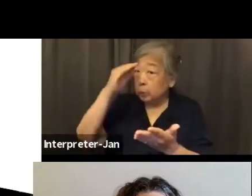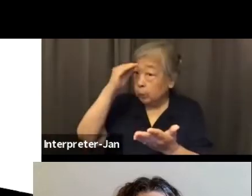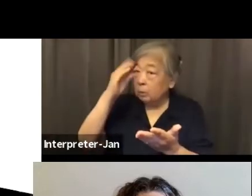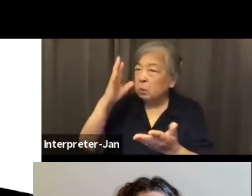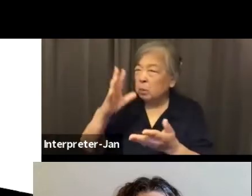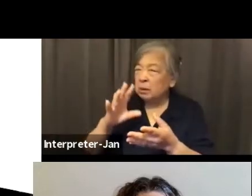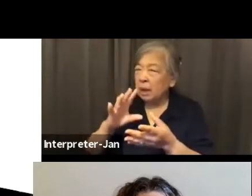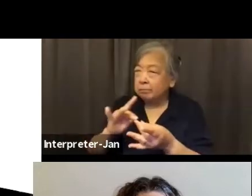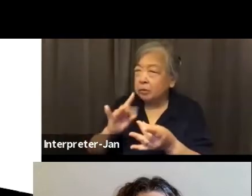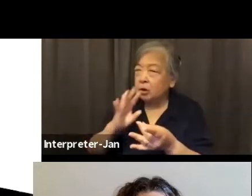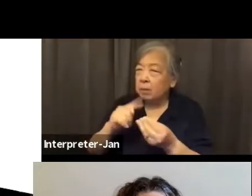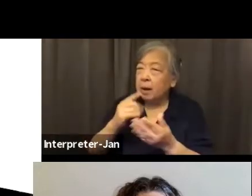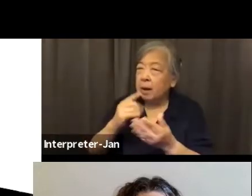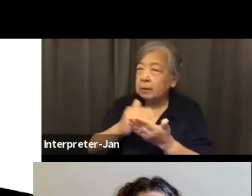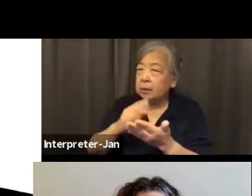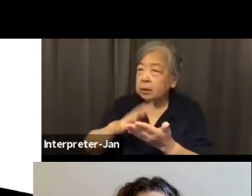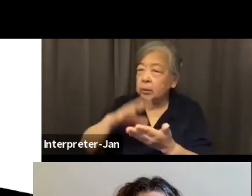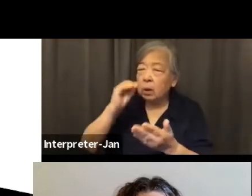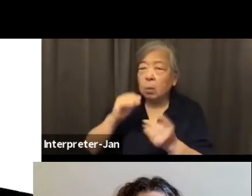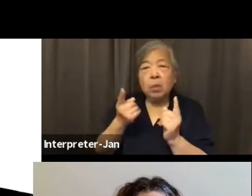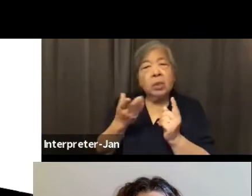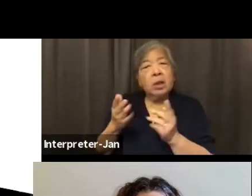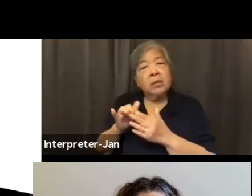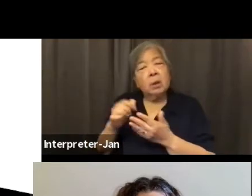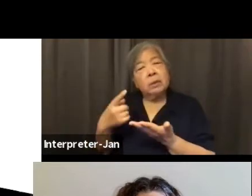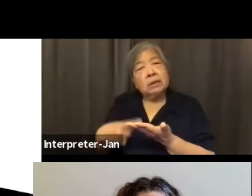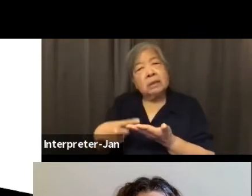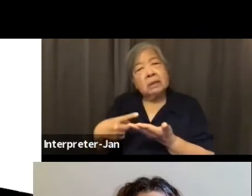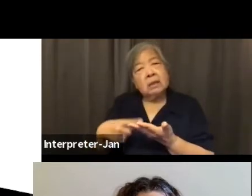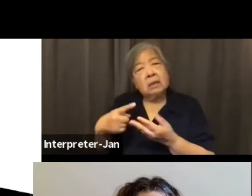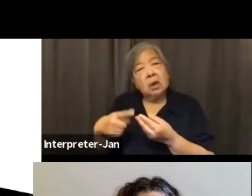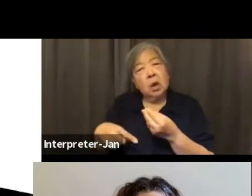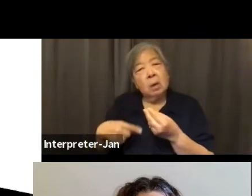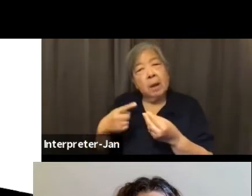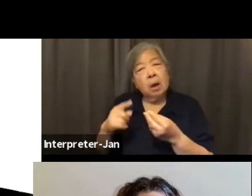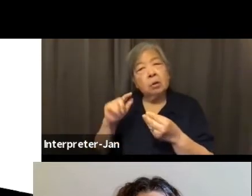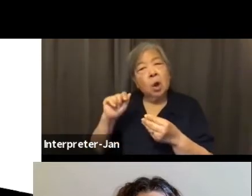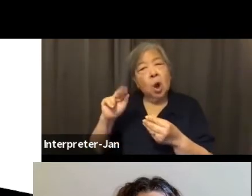So one of the things that we discussed was about auditing the process of procuring equipment.